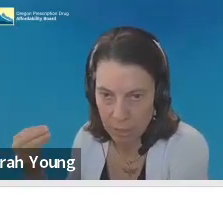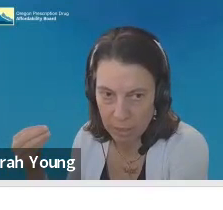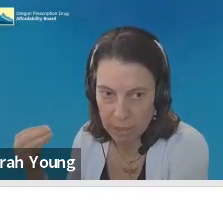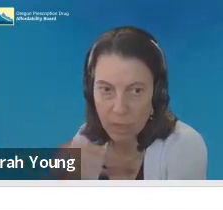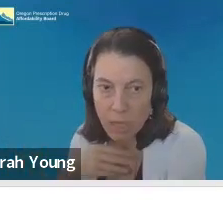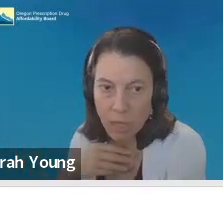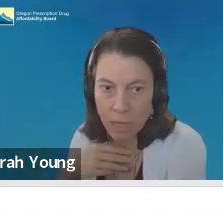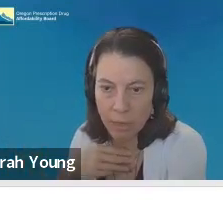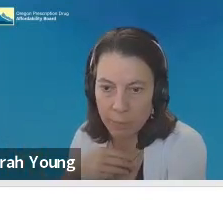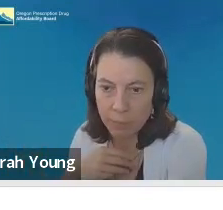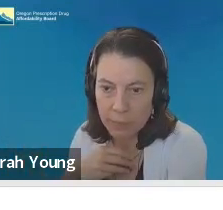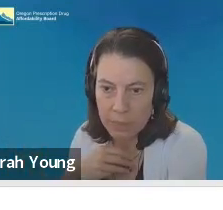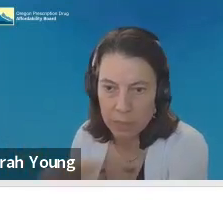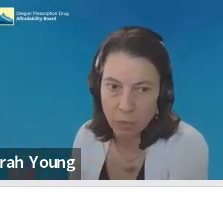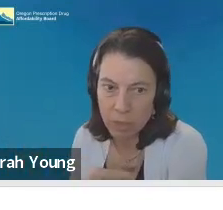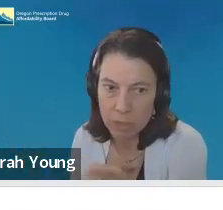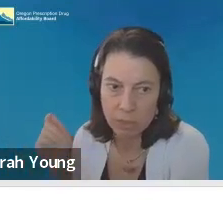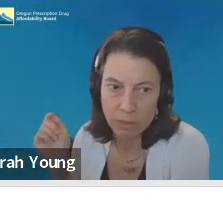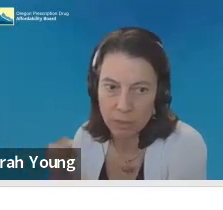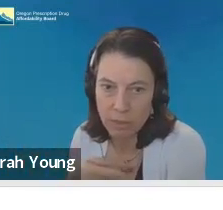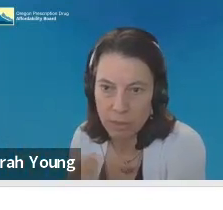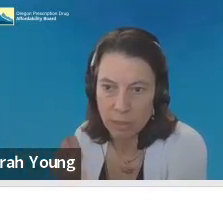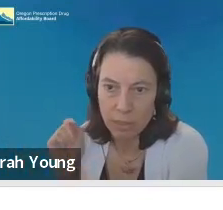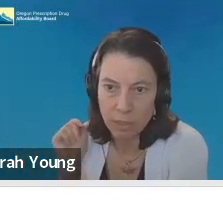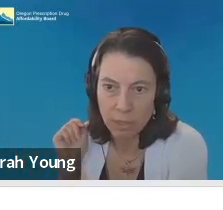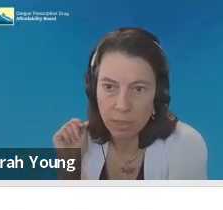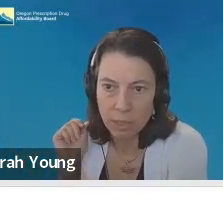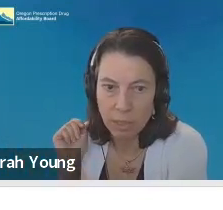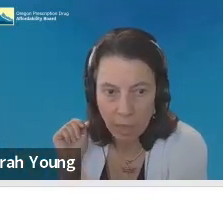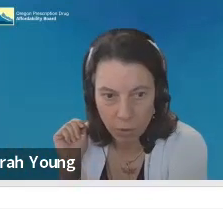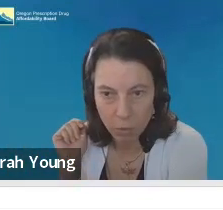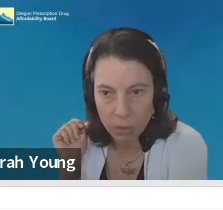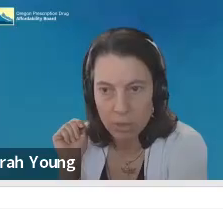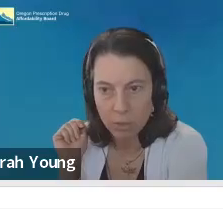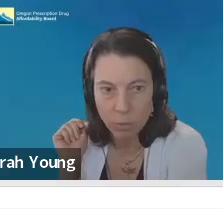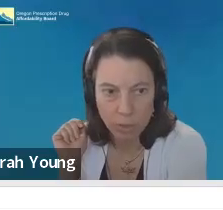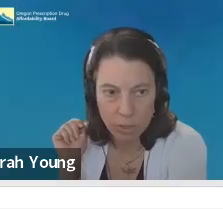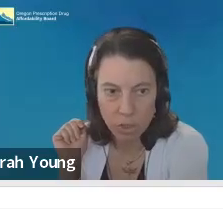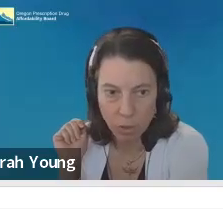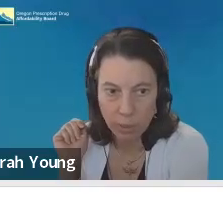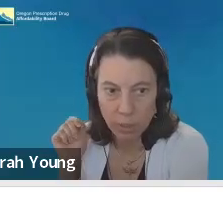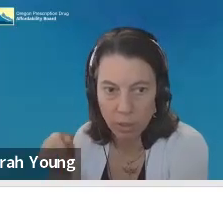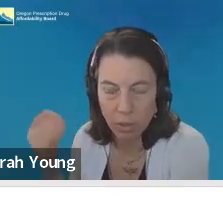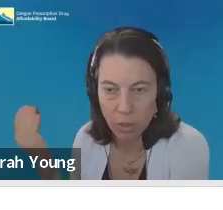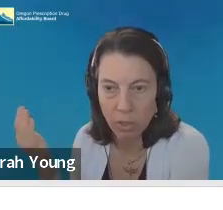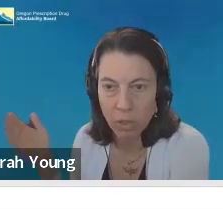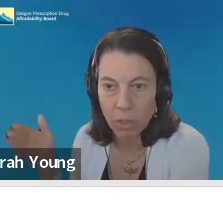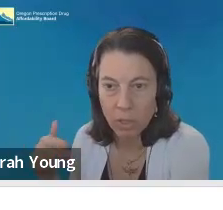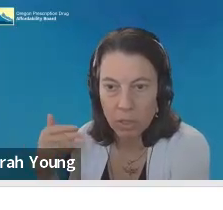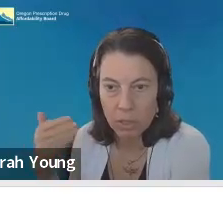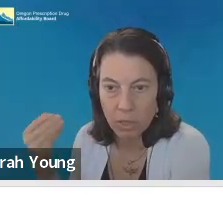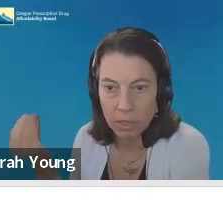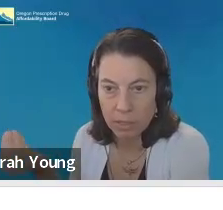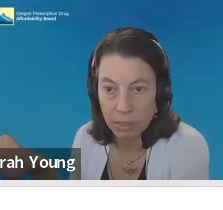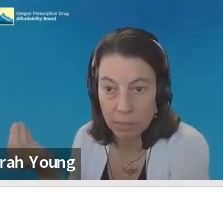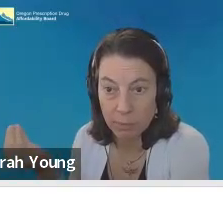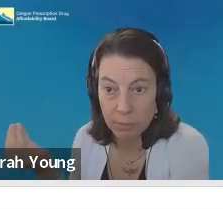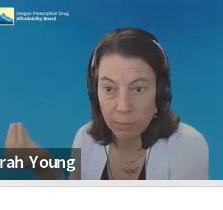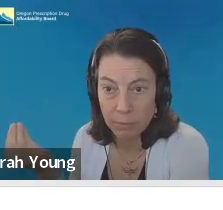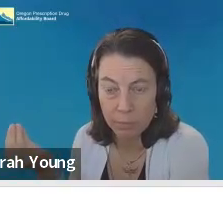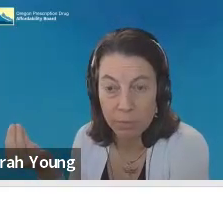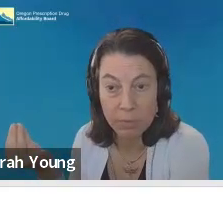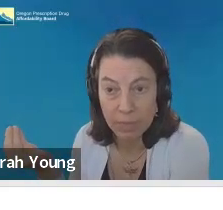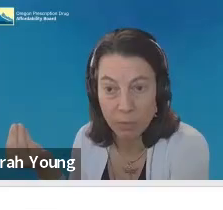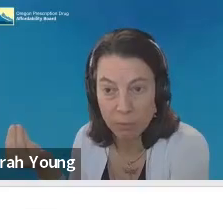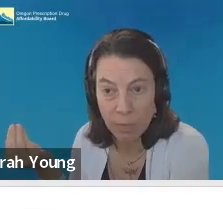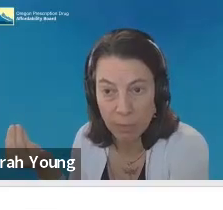to analyze. Um, so these the the categories that Courtney is showing are the the things that we've